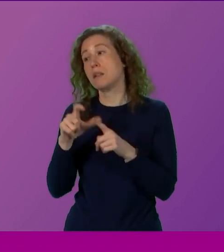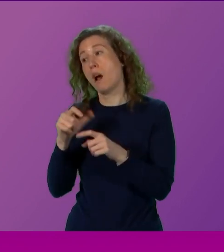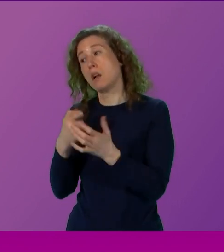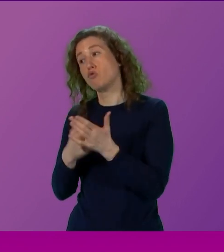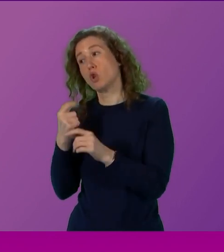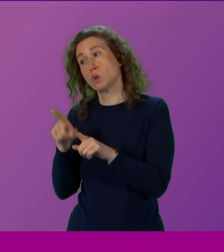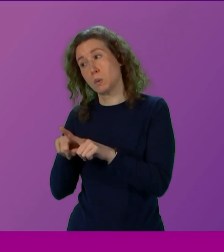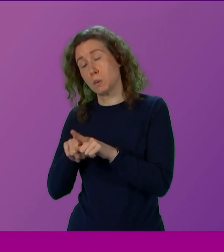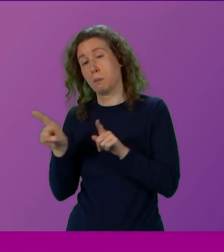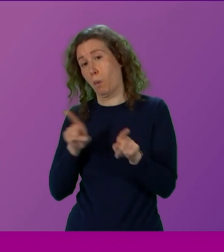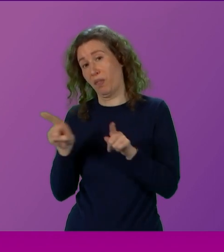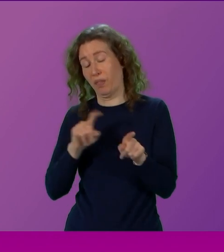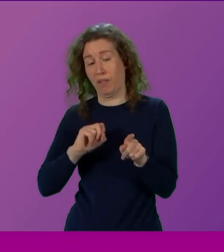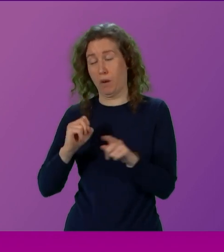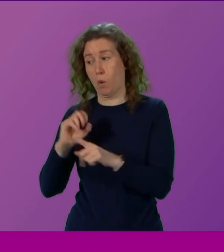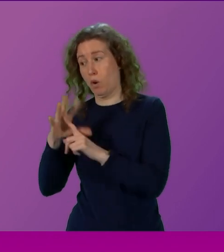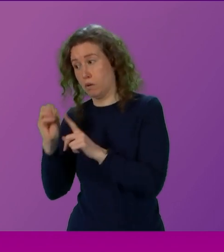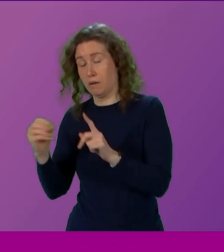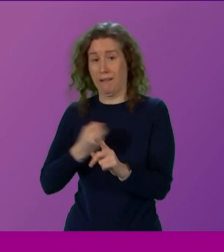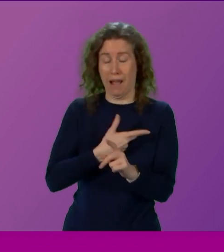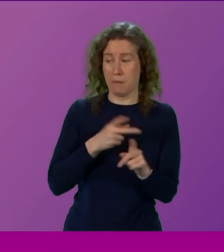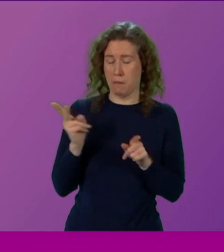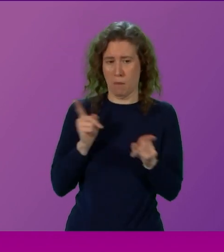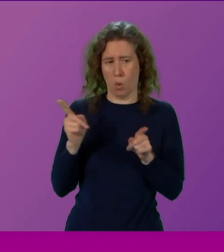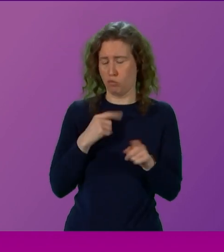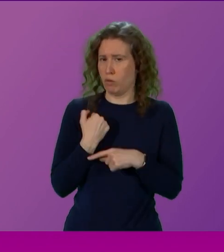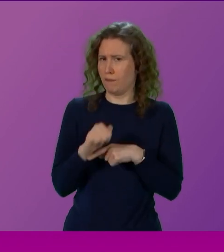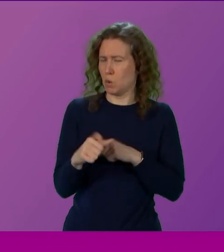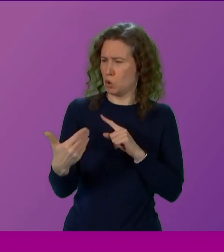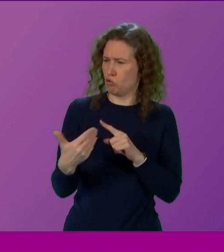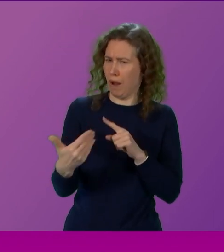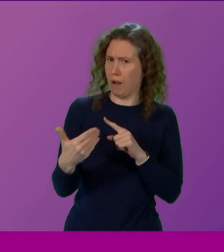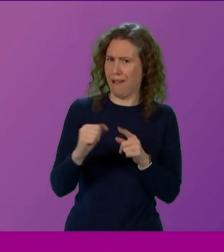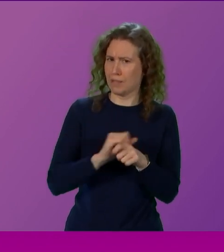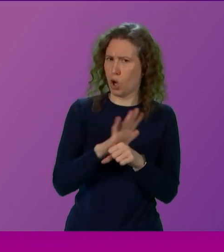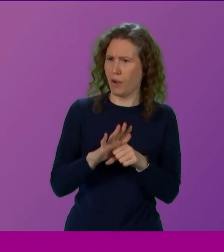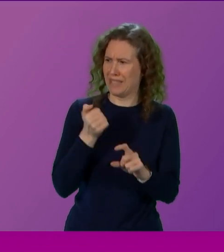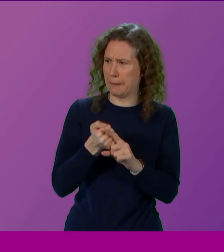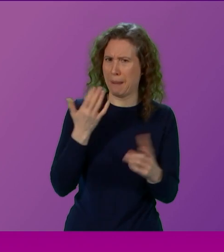that category as well—who steadfastly refuses to recognise the impact of Covid on the NHS.